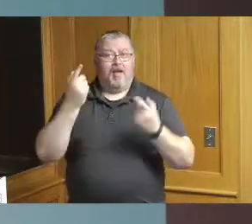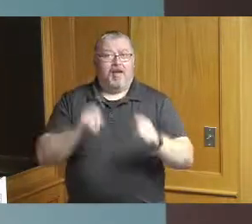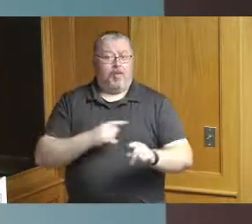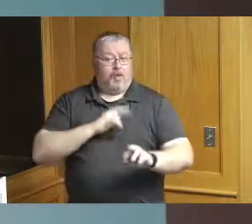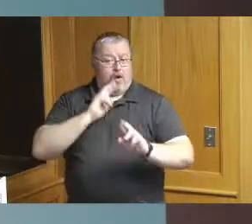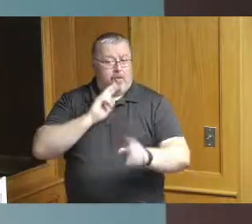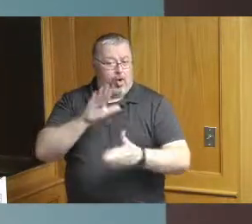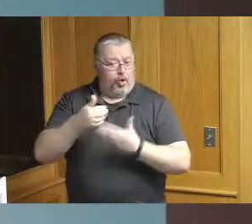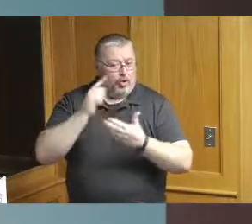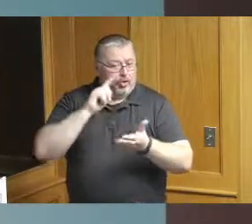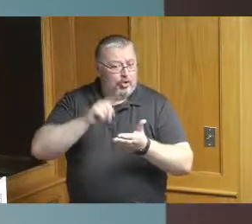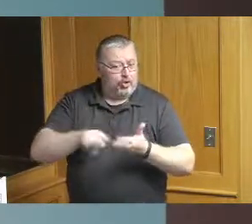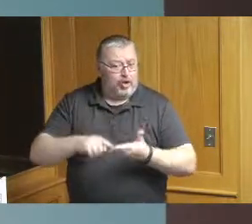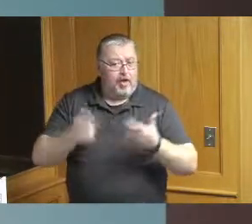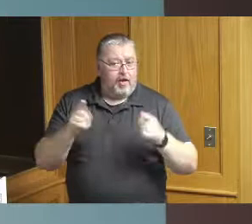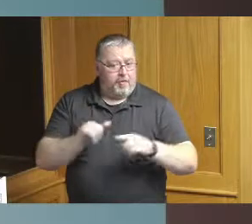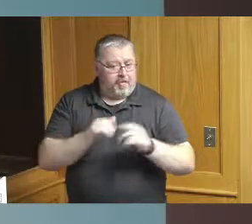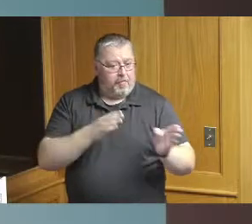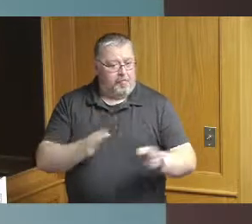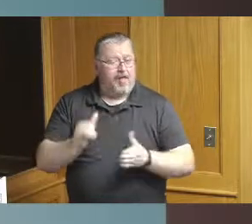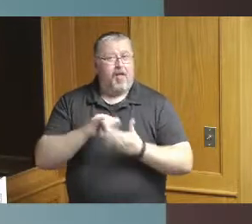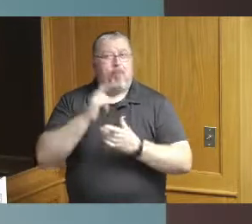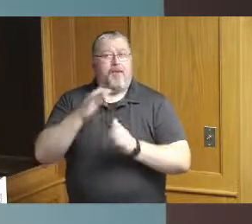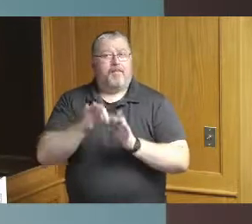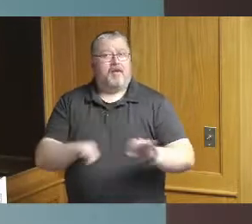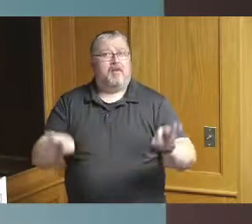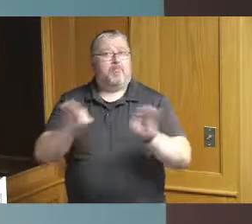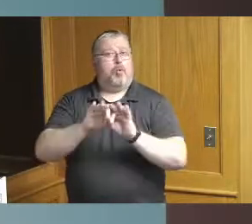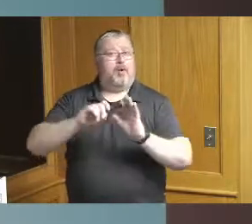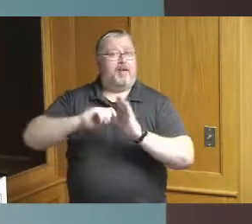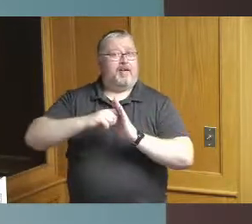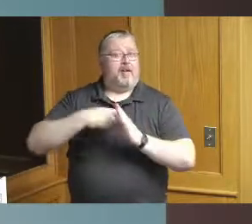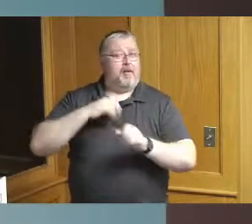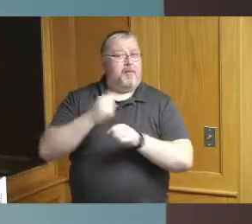out I'm going to approve the plan so that's one of the keys of maintaining accurate data